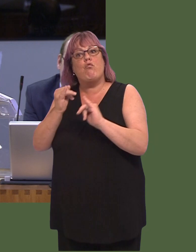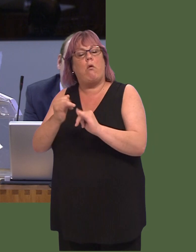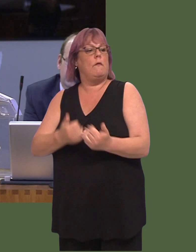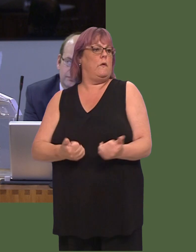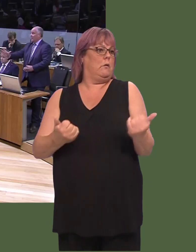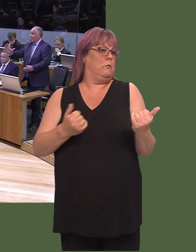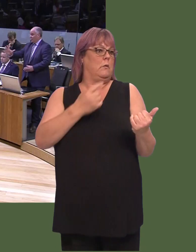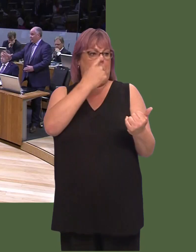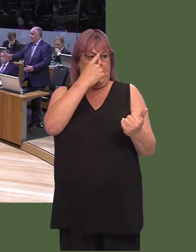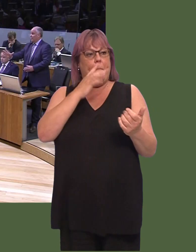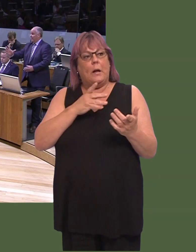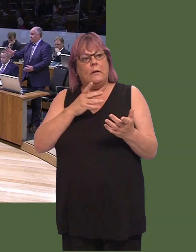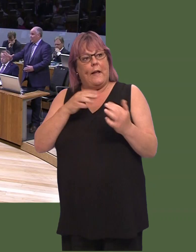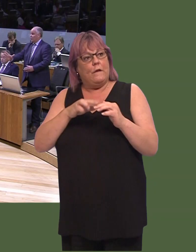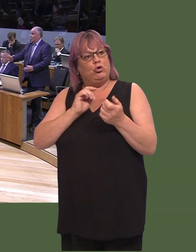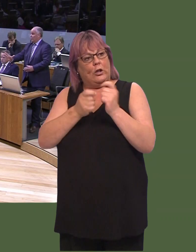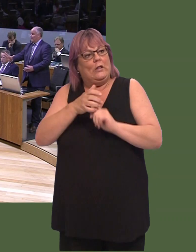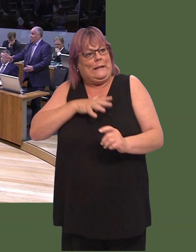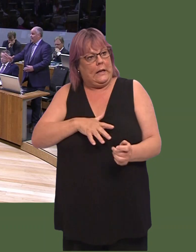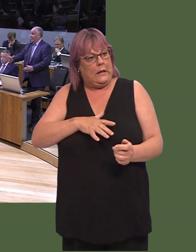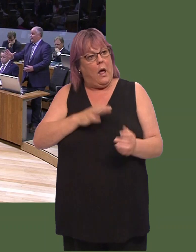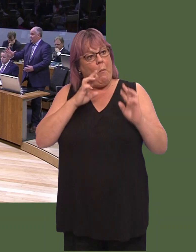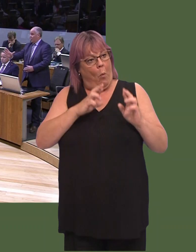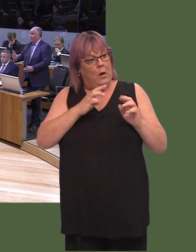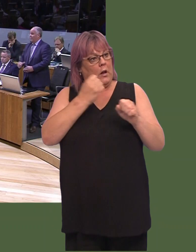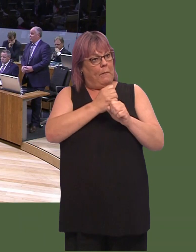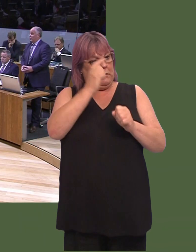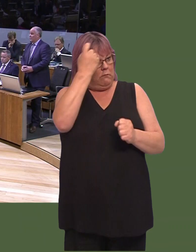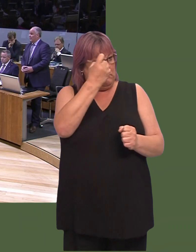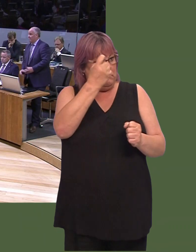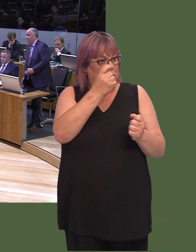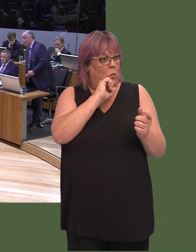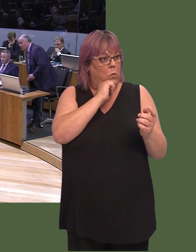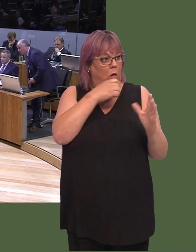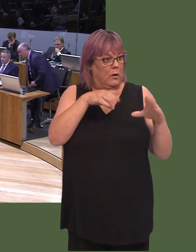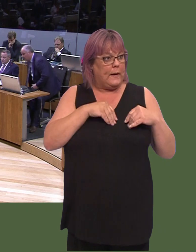If it is not, then great, but if the changes do need to be made then I'd hope the Government would consider them.